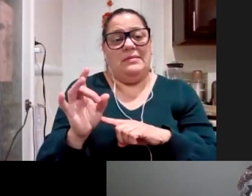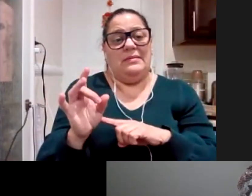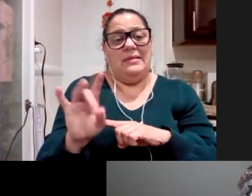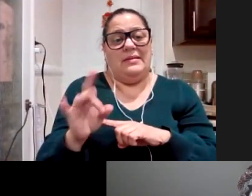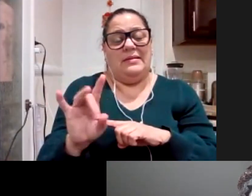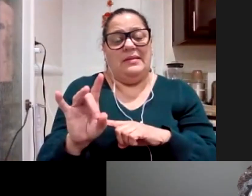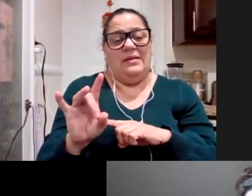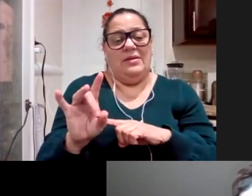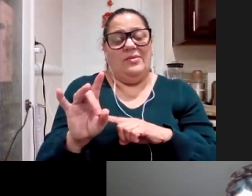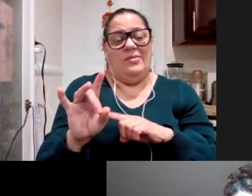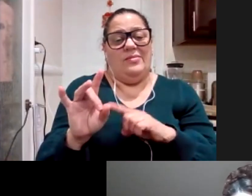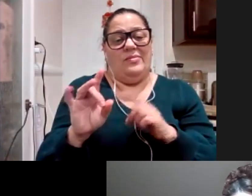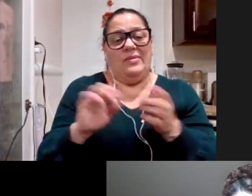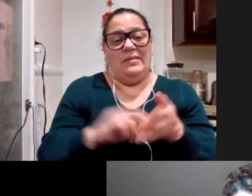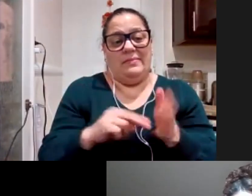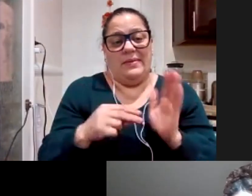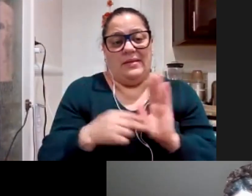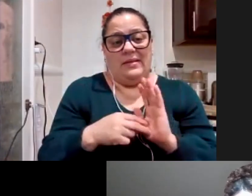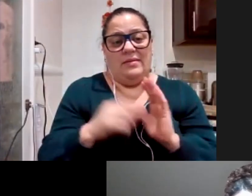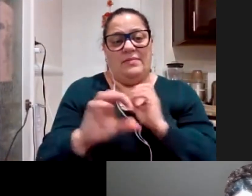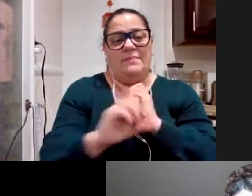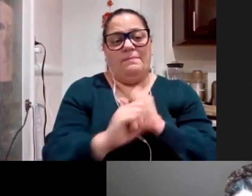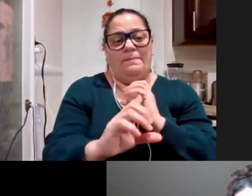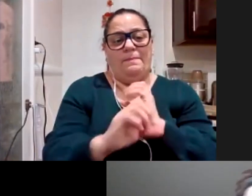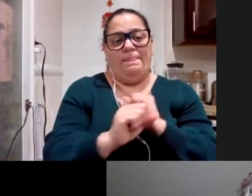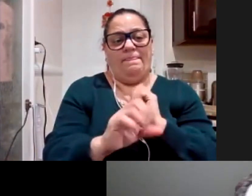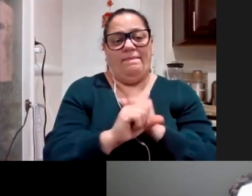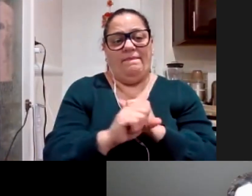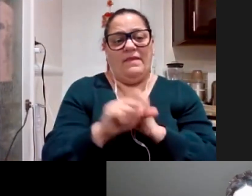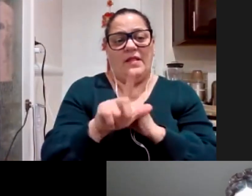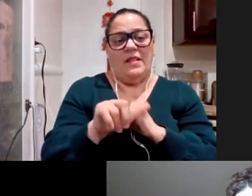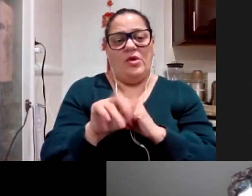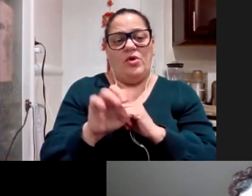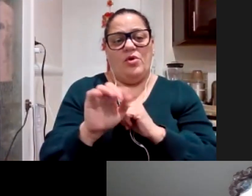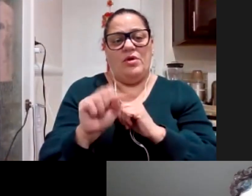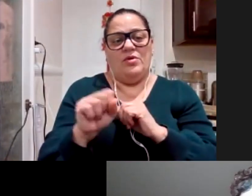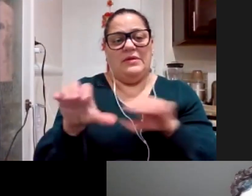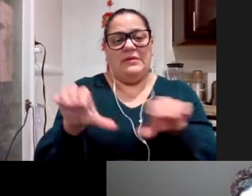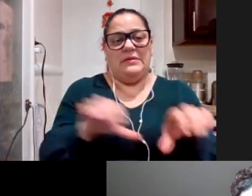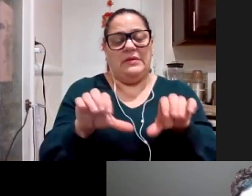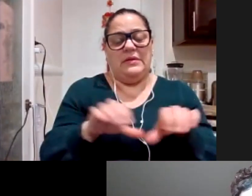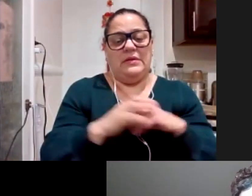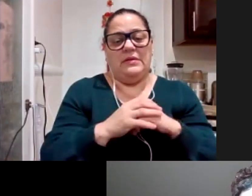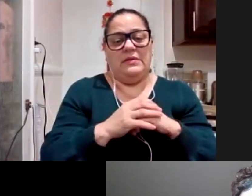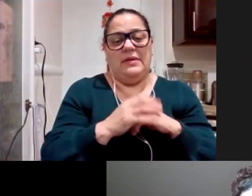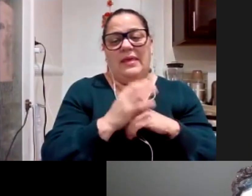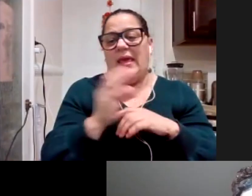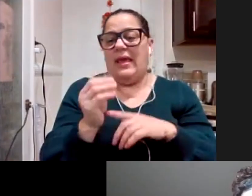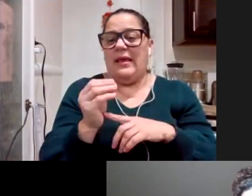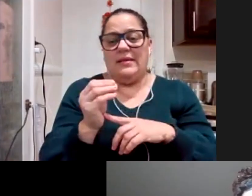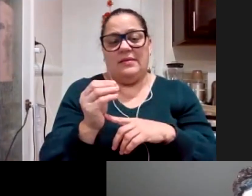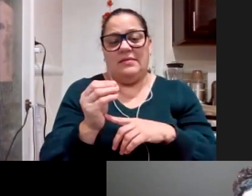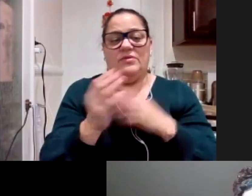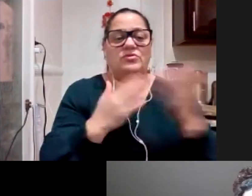the intention of publicizing Lois Curtis which I sort of did and um so anyway the outside arts